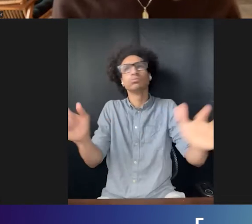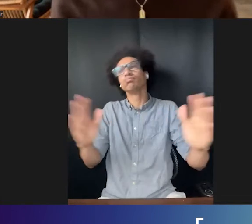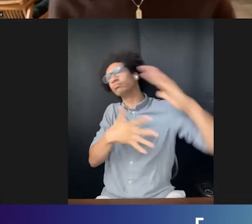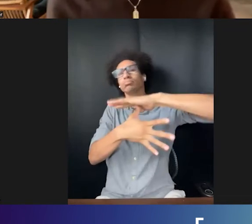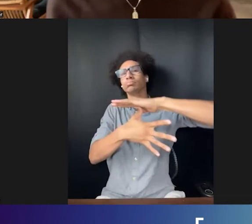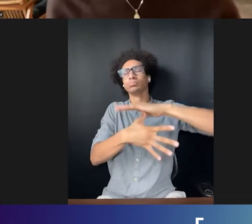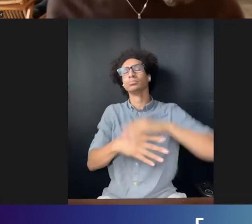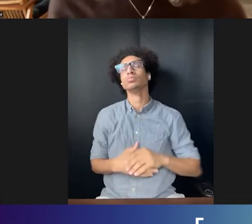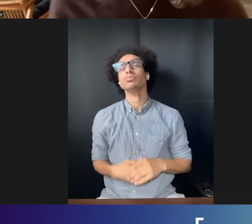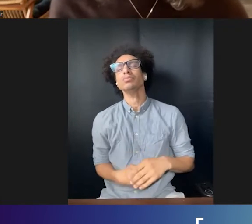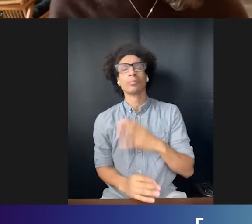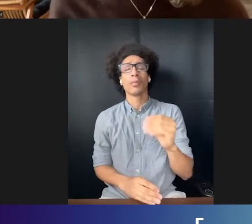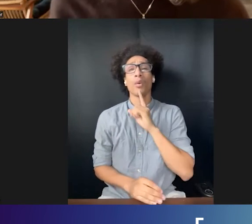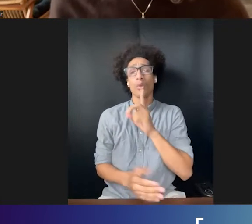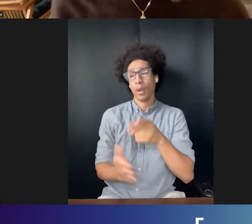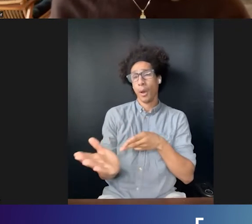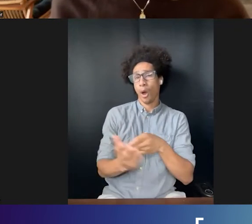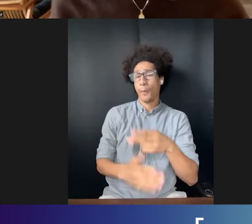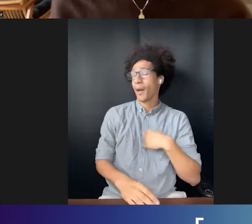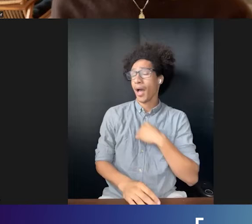I don't know that I fully understood even when we were kind of,